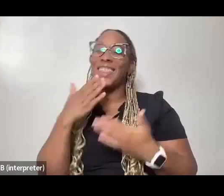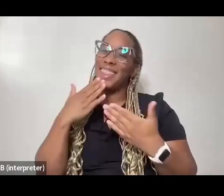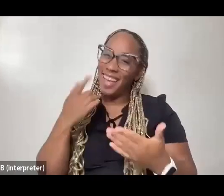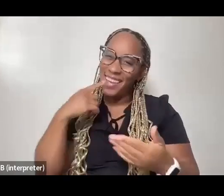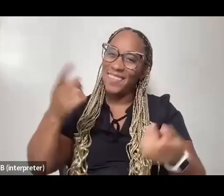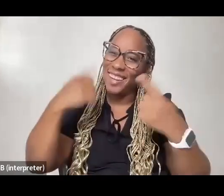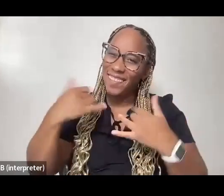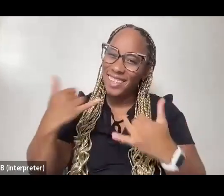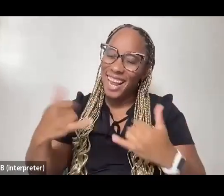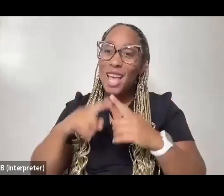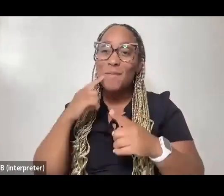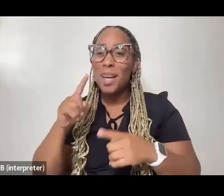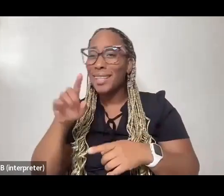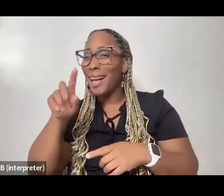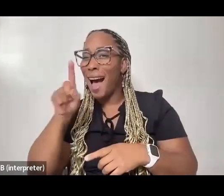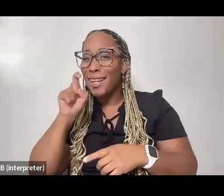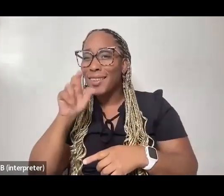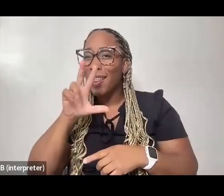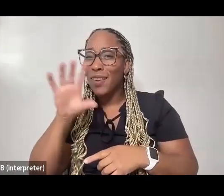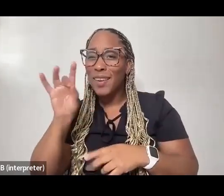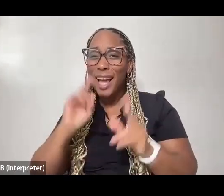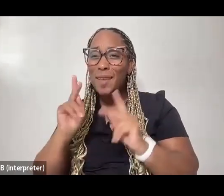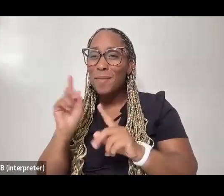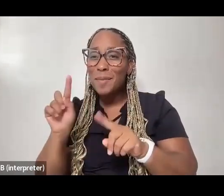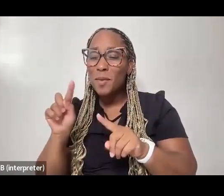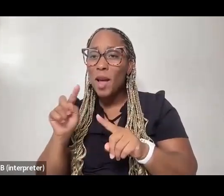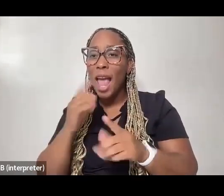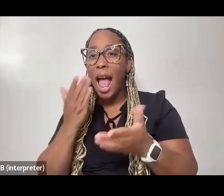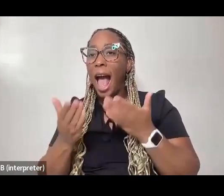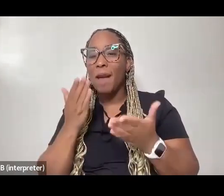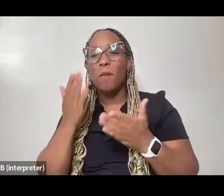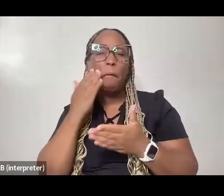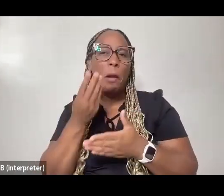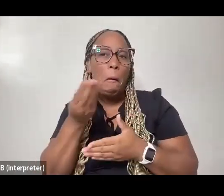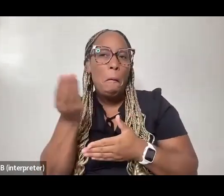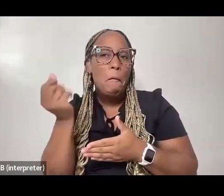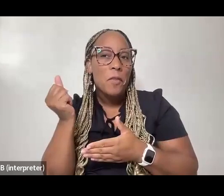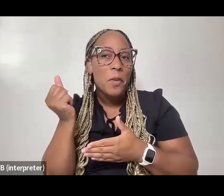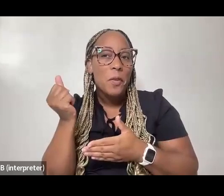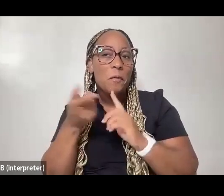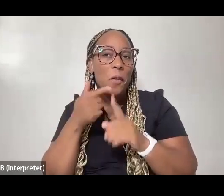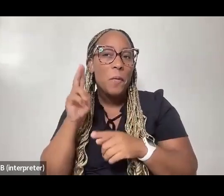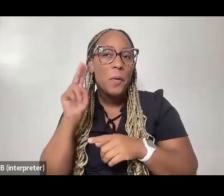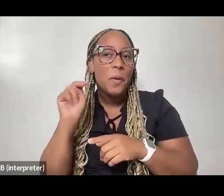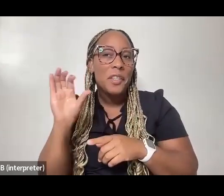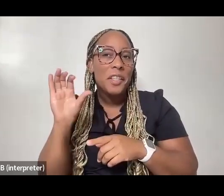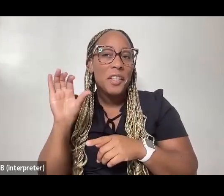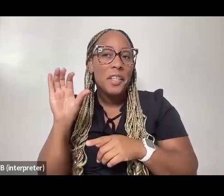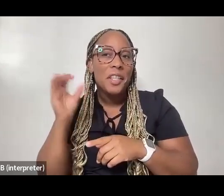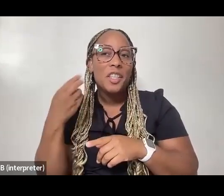today. But there are -- there are 138 attendees here and I probably know a handful of you all from you all from UNC Chapel Hill, but I don't know everybody.